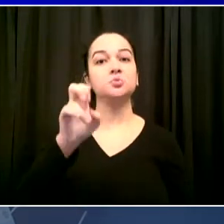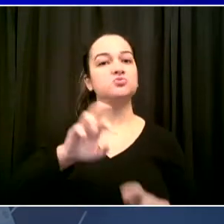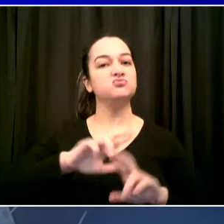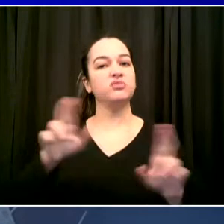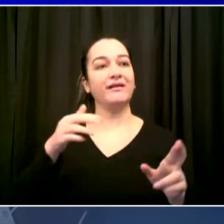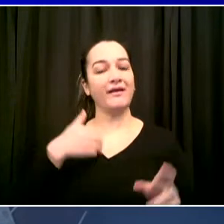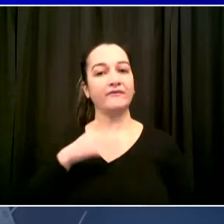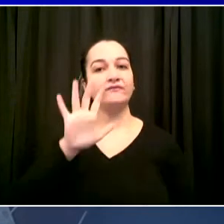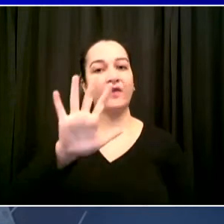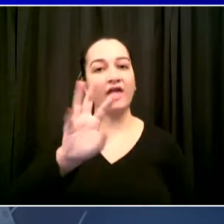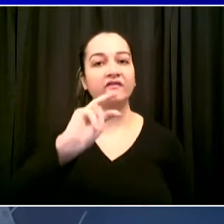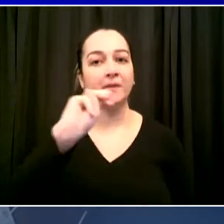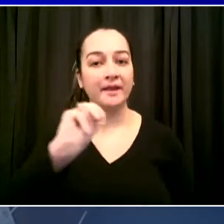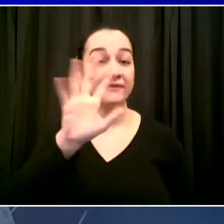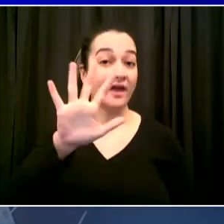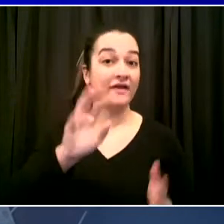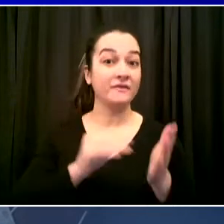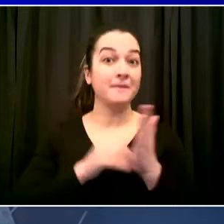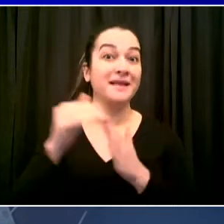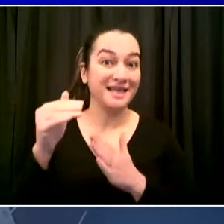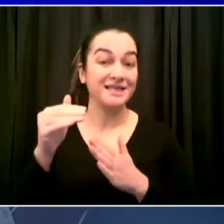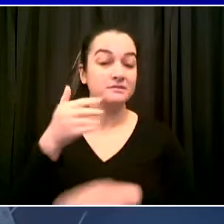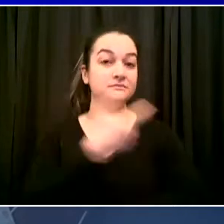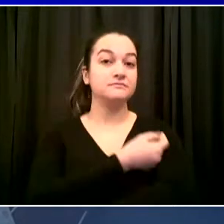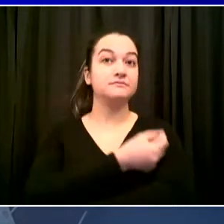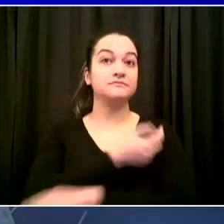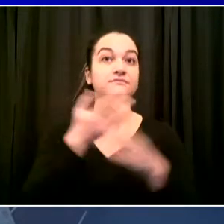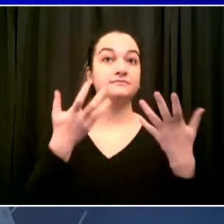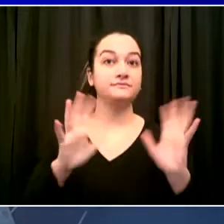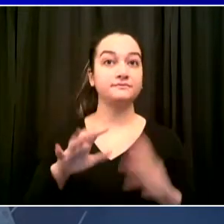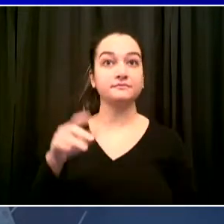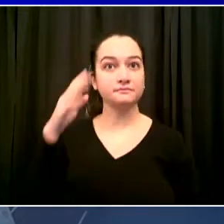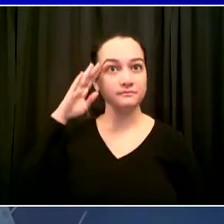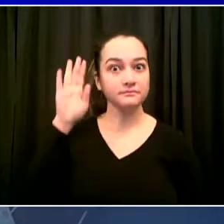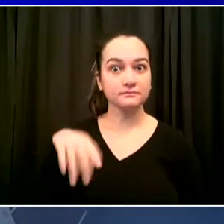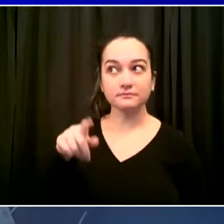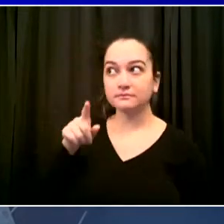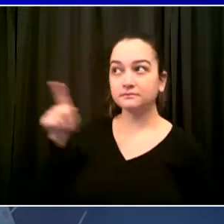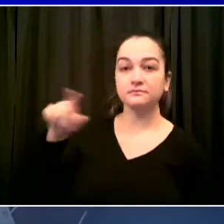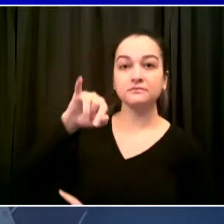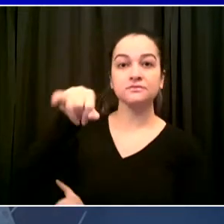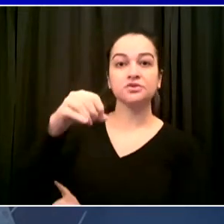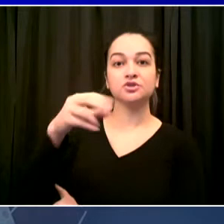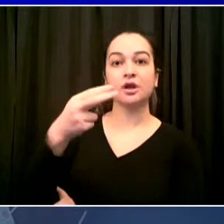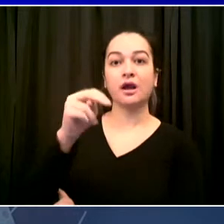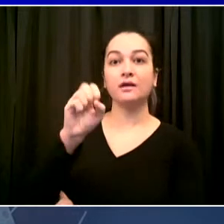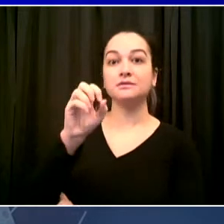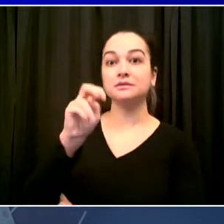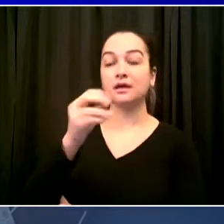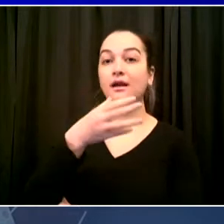VVACCINATION .90 WE CAN DO IT. THE JOHNSON &